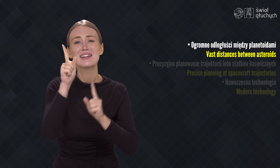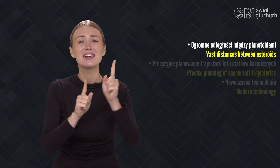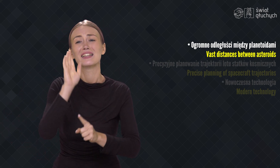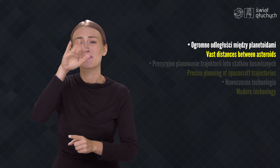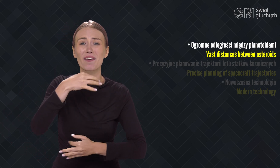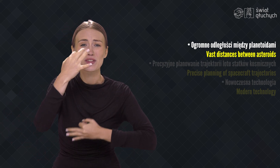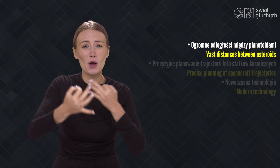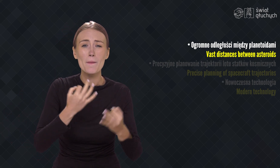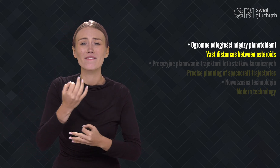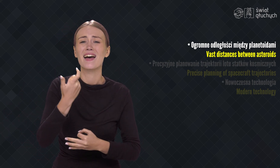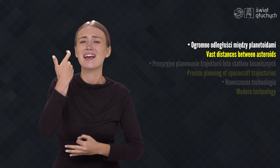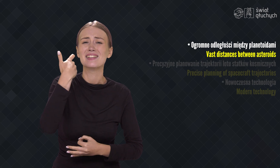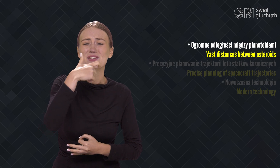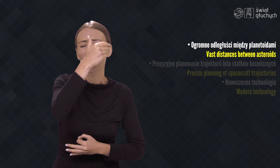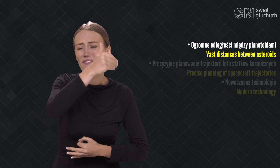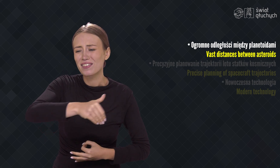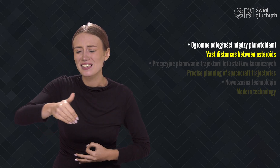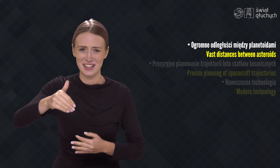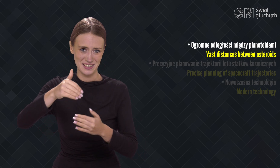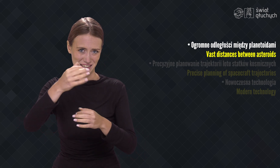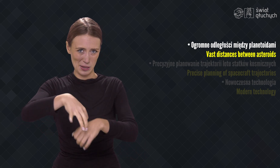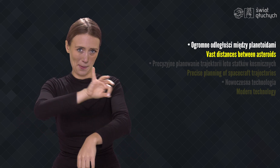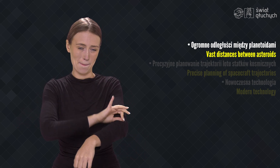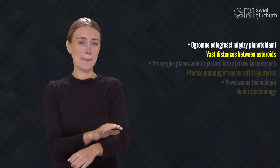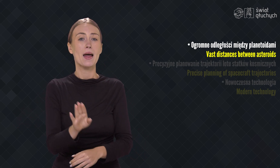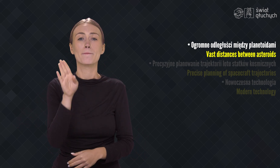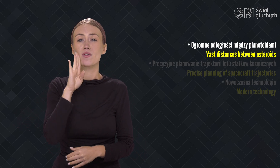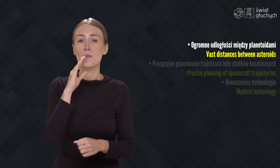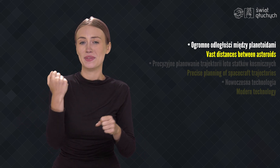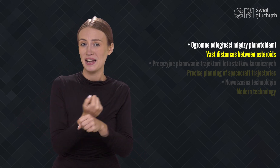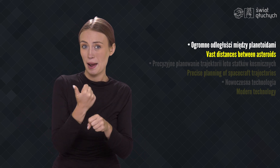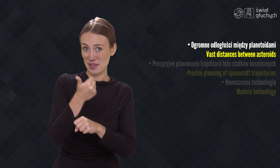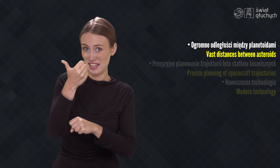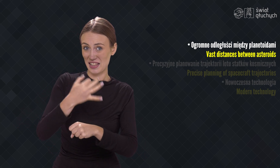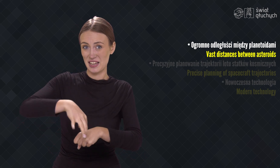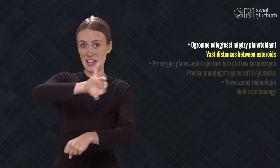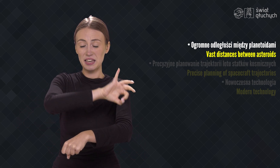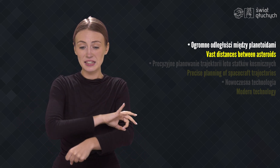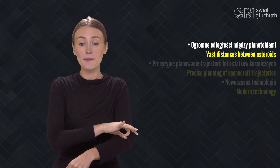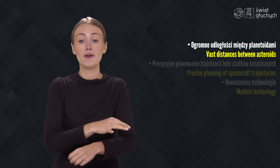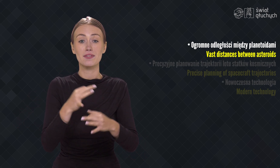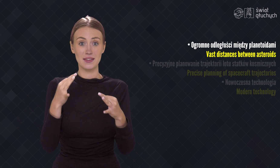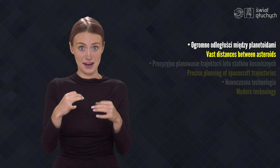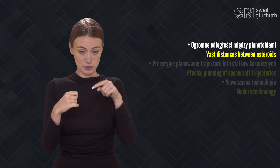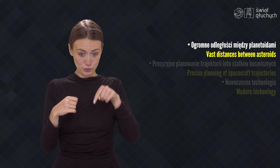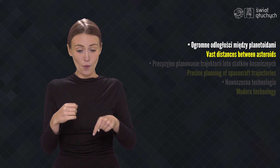some sources even say hundreds of thousands of kilometers. It’s like if a rock one kilometer in diameter were right here,